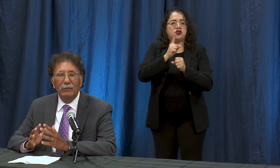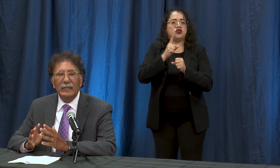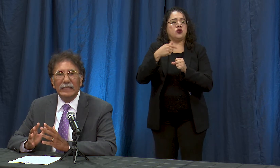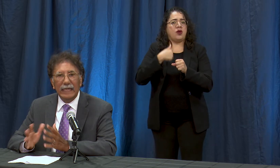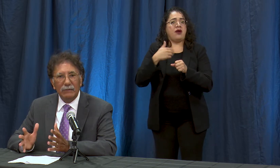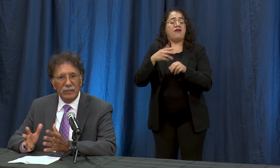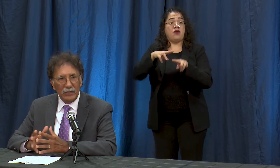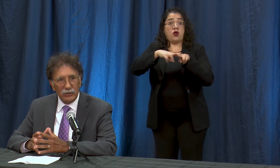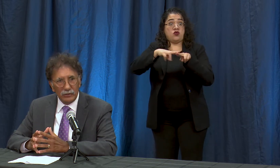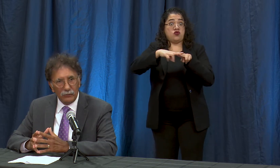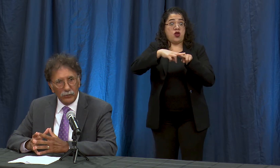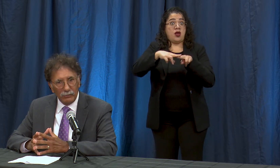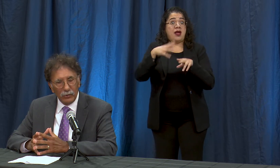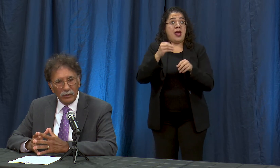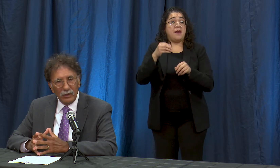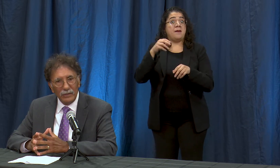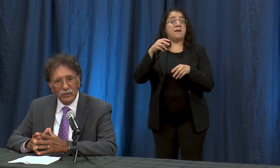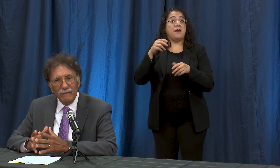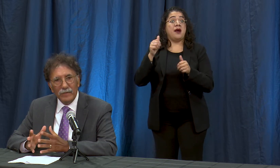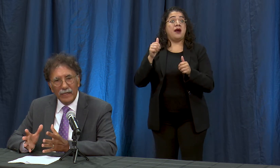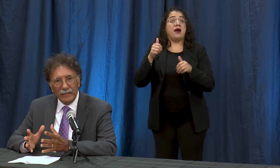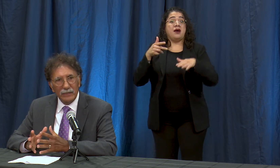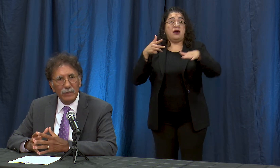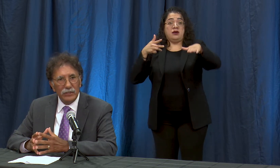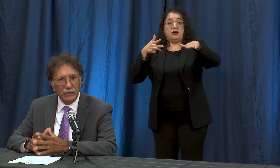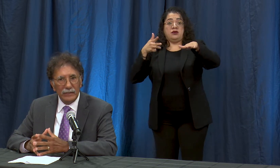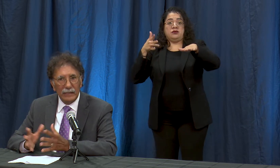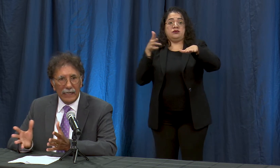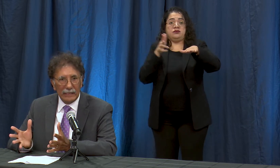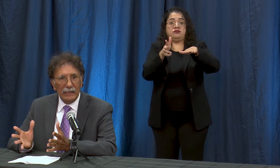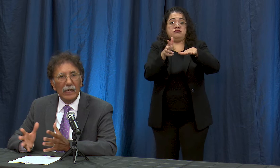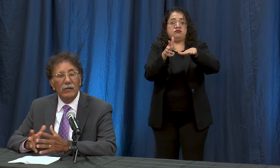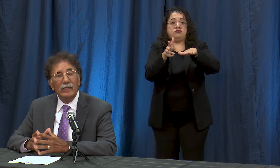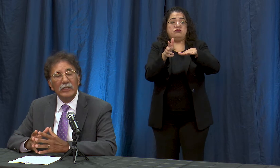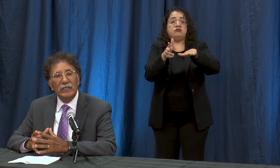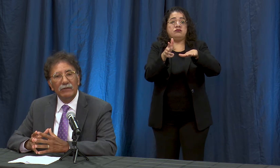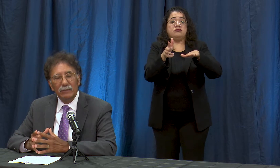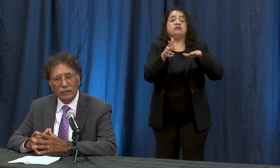will be a game-changer for the Port of Long Beach and that's budgeted at 170 million